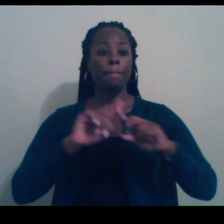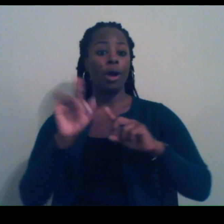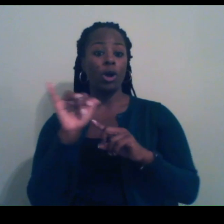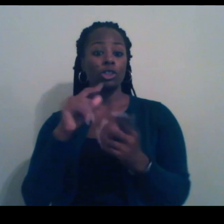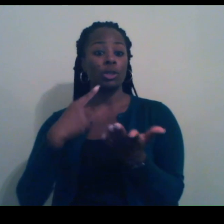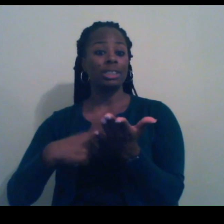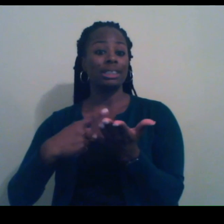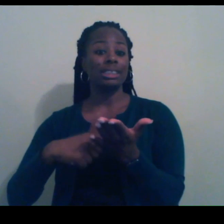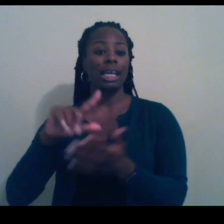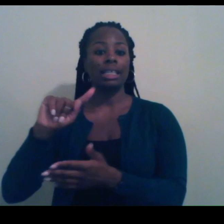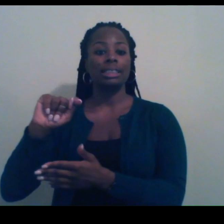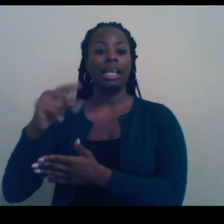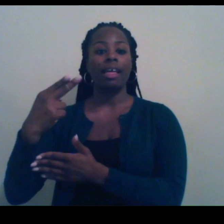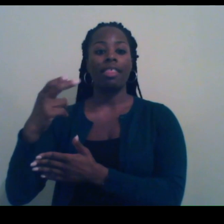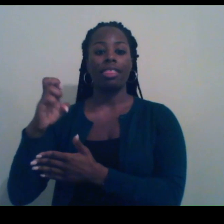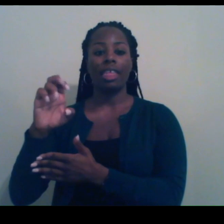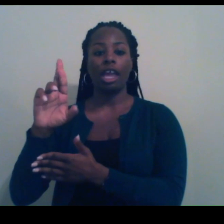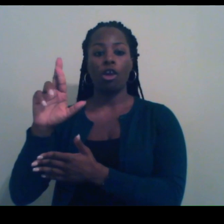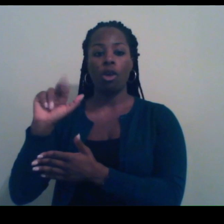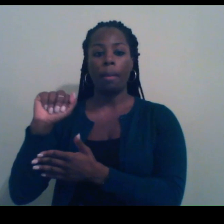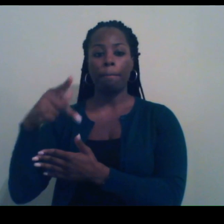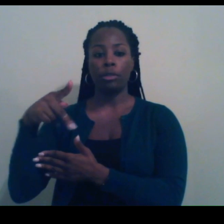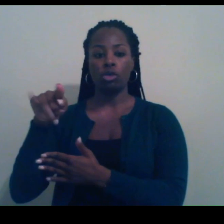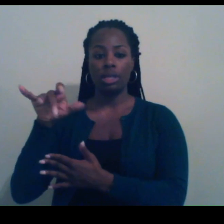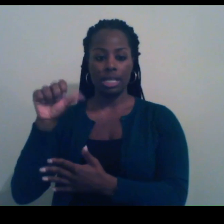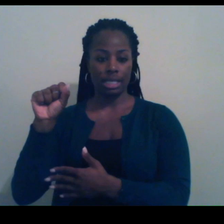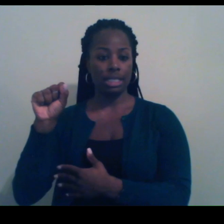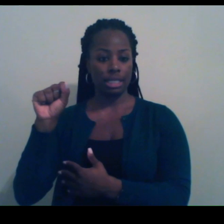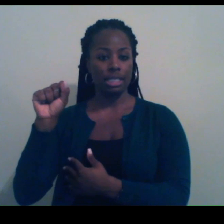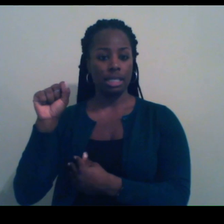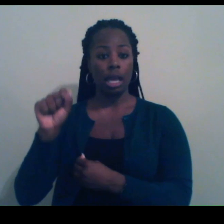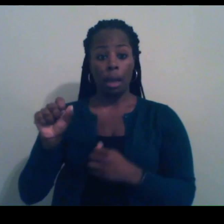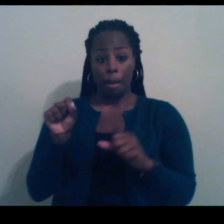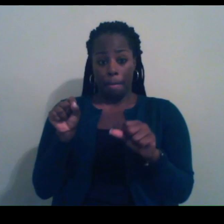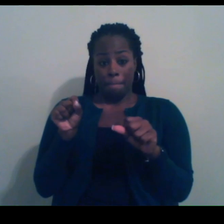remarkable to think that there may well be a vaccine going to clinical trials